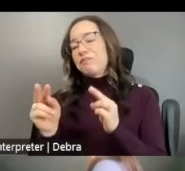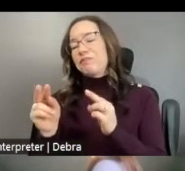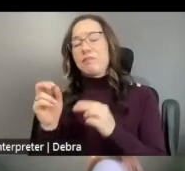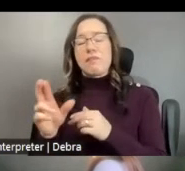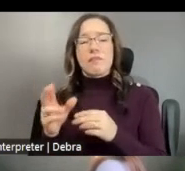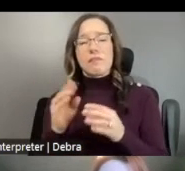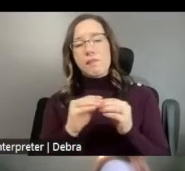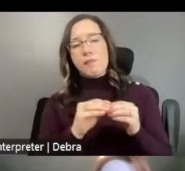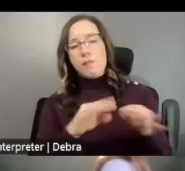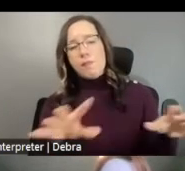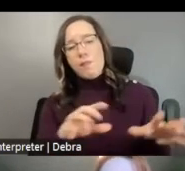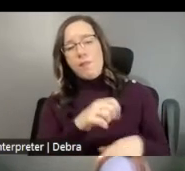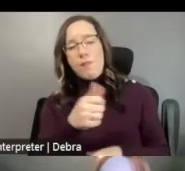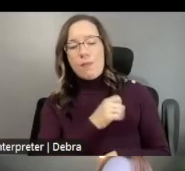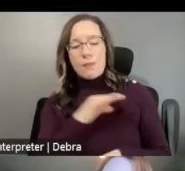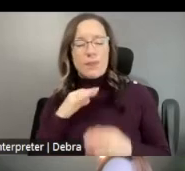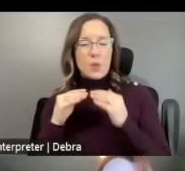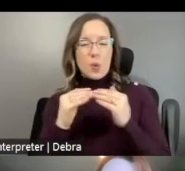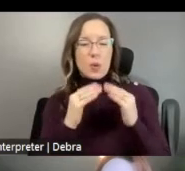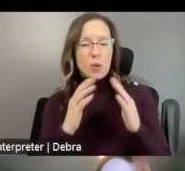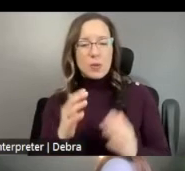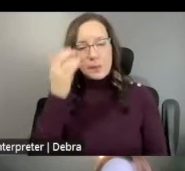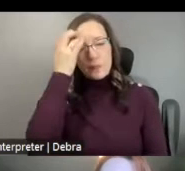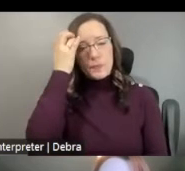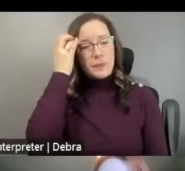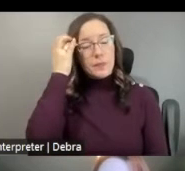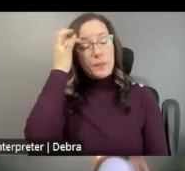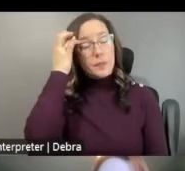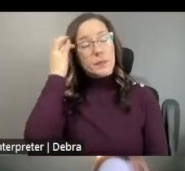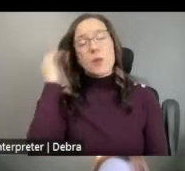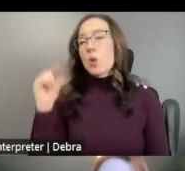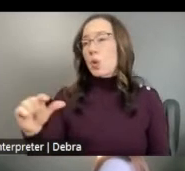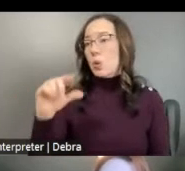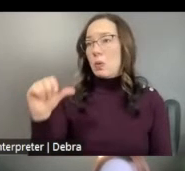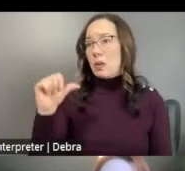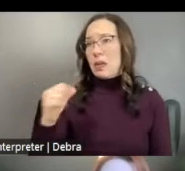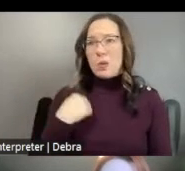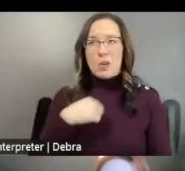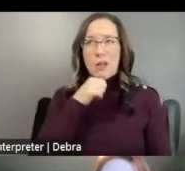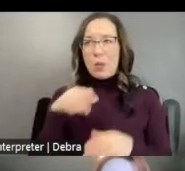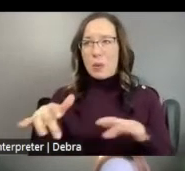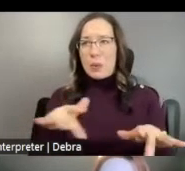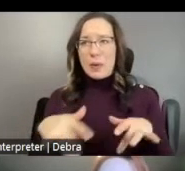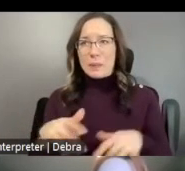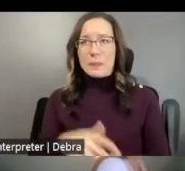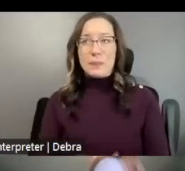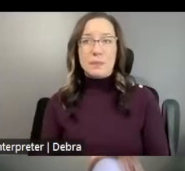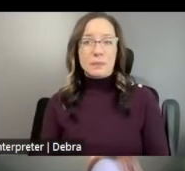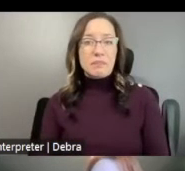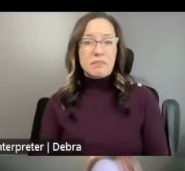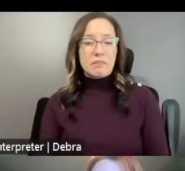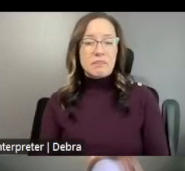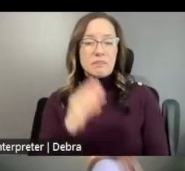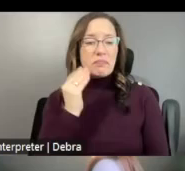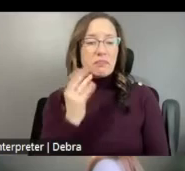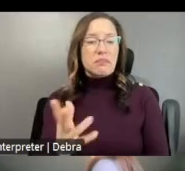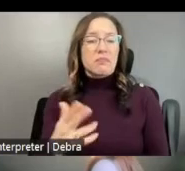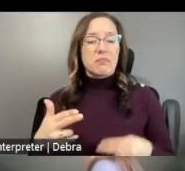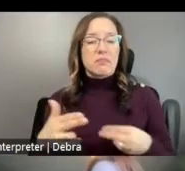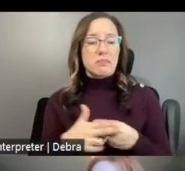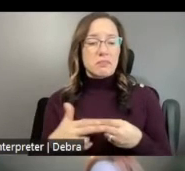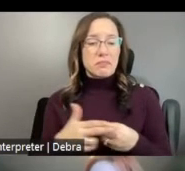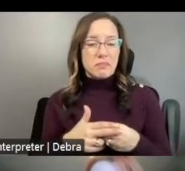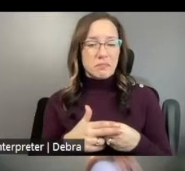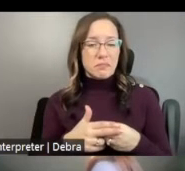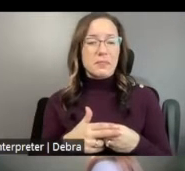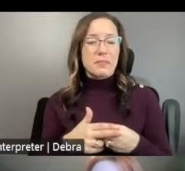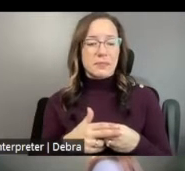COLLEAGUES. WE WON'T BE RECORDING THE Q&A TODAY. A NOTE ON THE SLIDES THAT WE WILL BE SHOWING - THEY